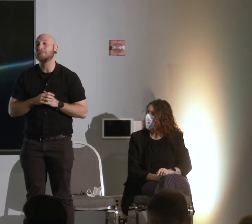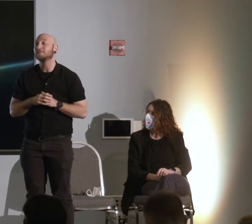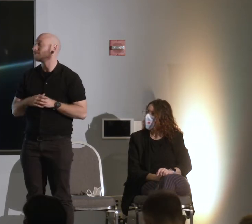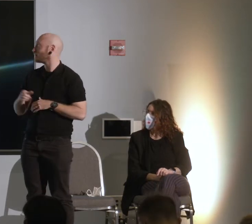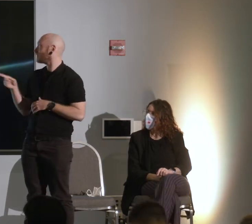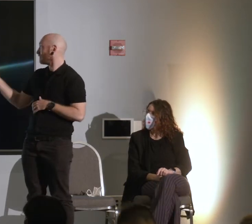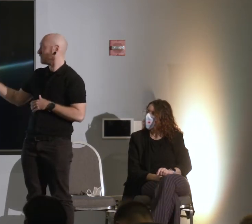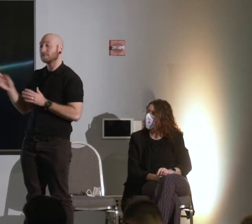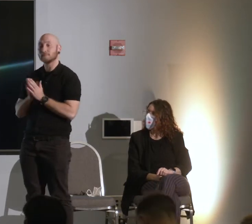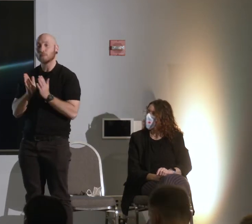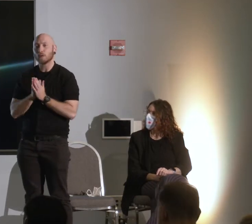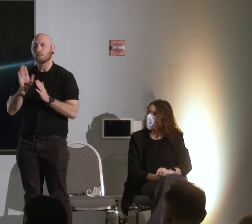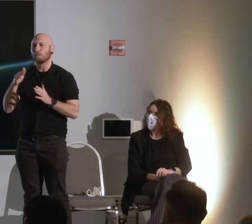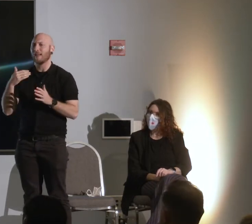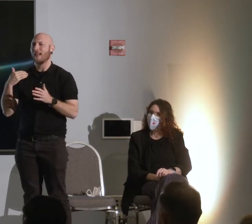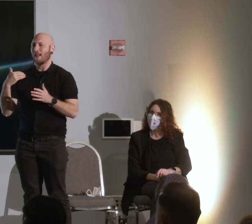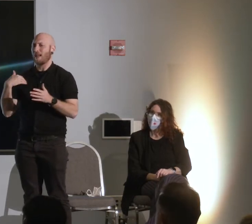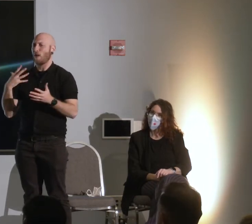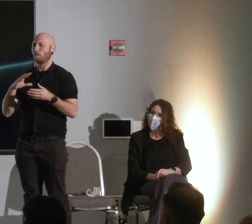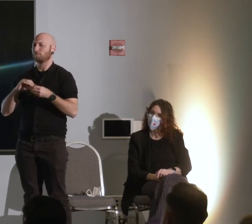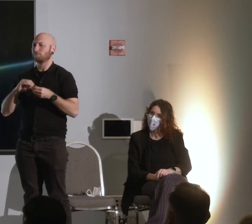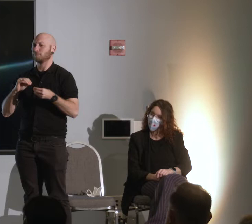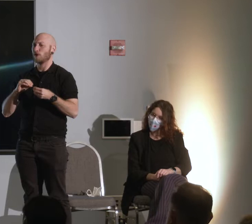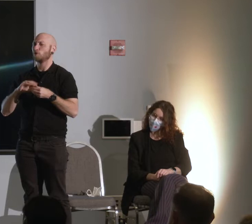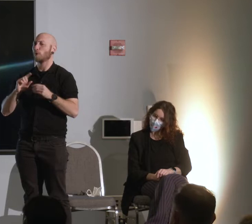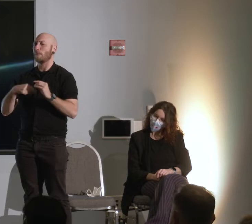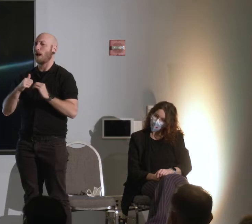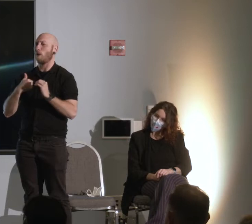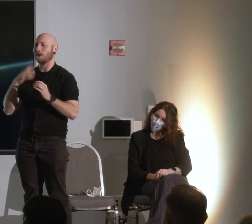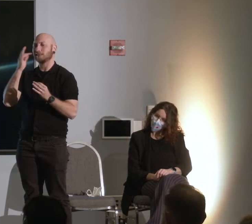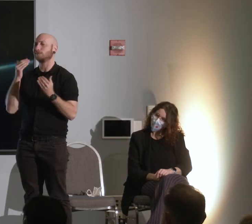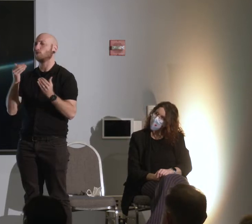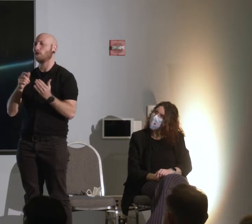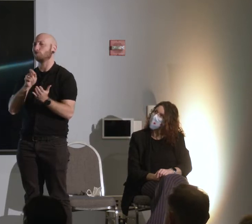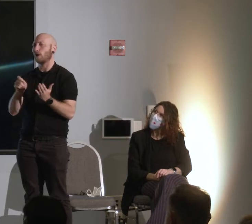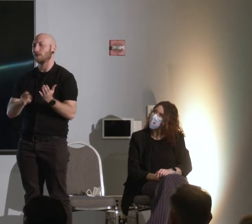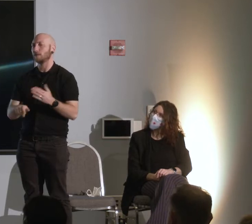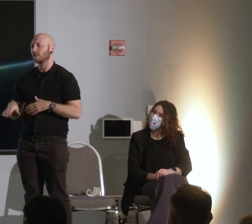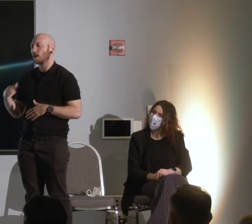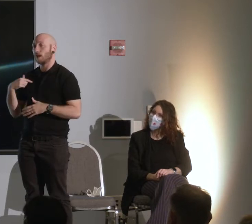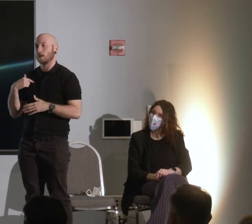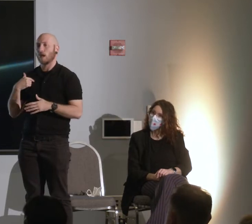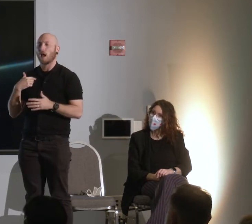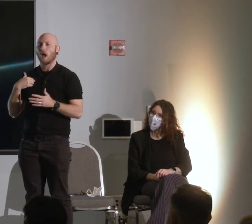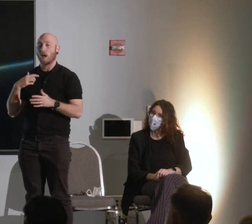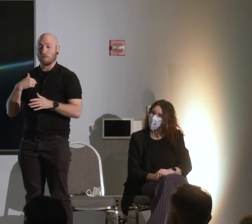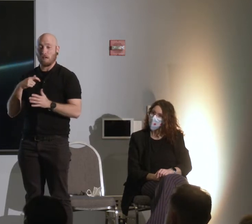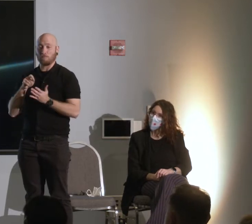This book has an origin story that I'm going to tell you, and that is that I've been writing about architecture, as Michael said, for a number of years.